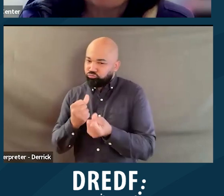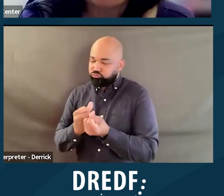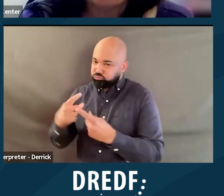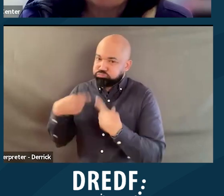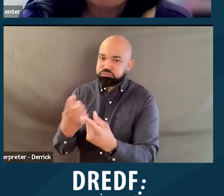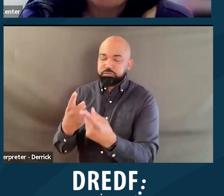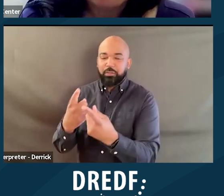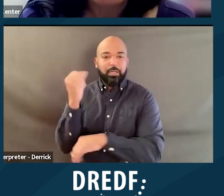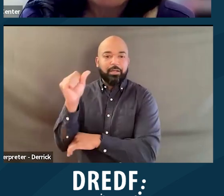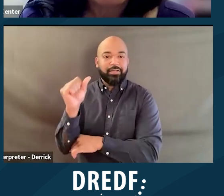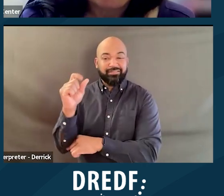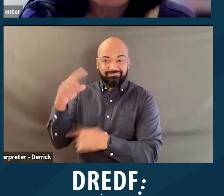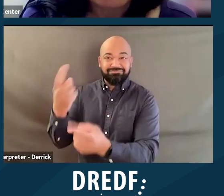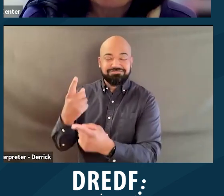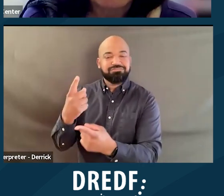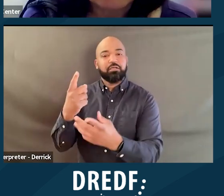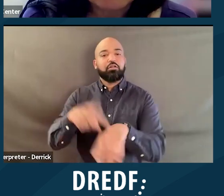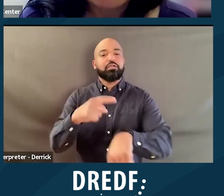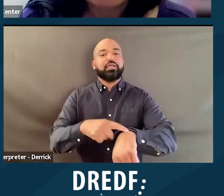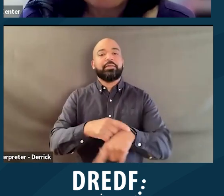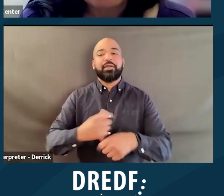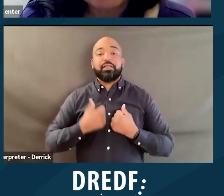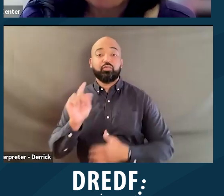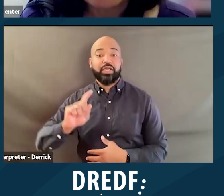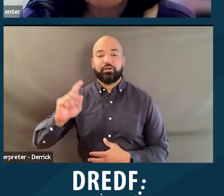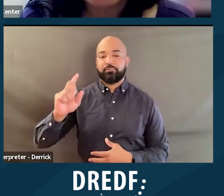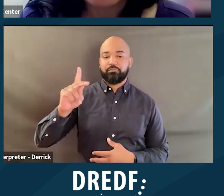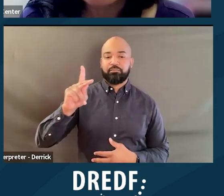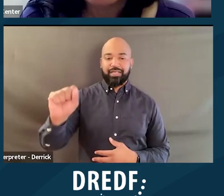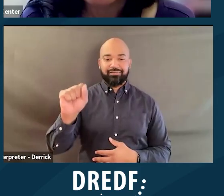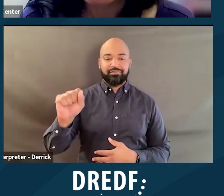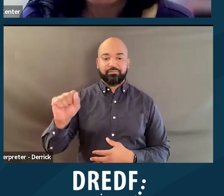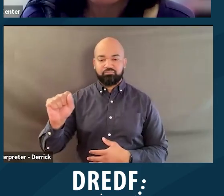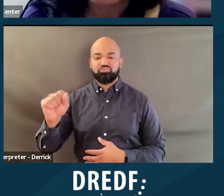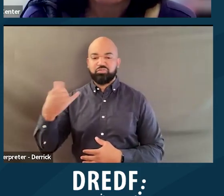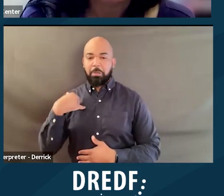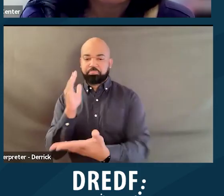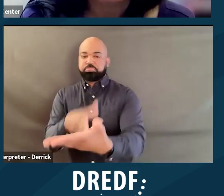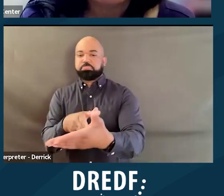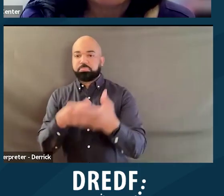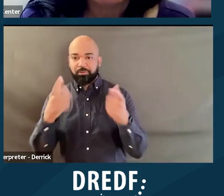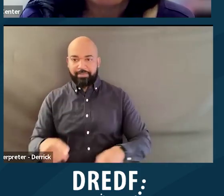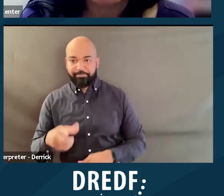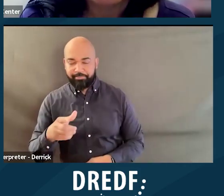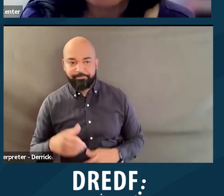Disabilities. And we have Mike Oxford, an ADAPT organizer, another life‑long activist and